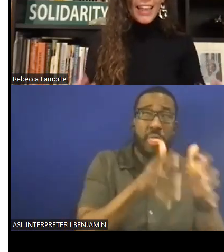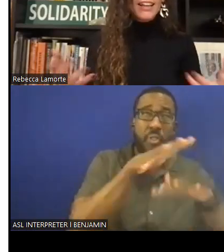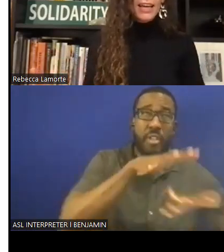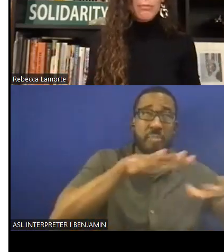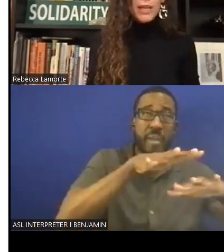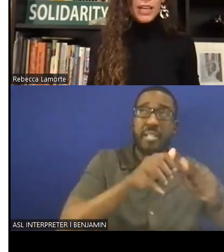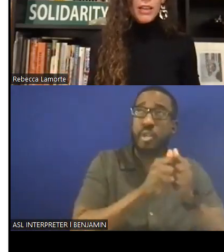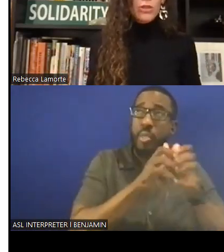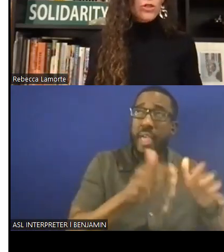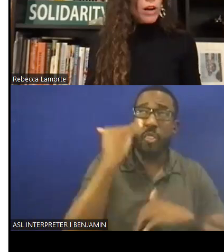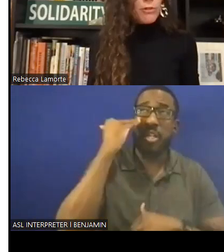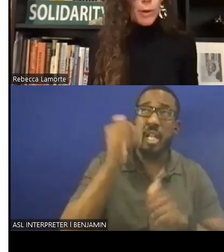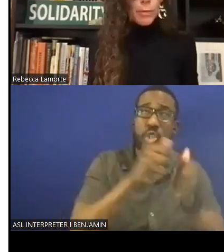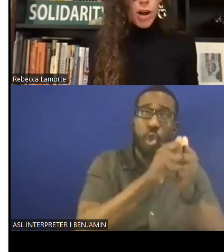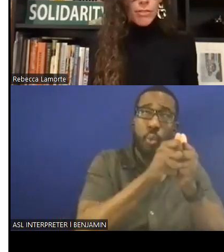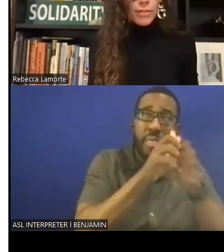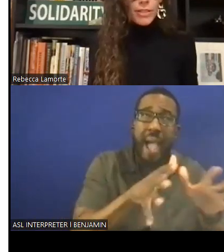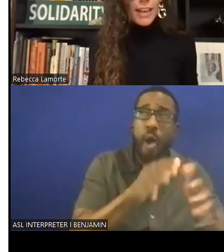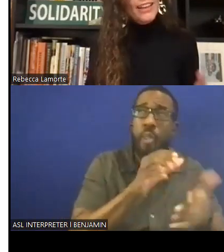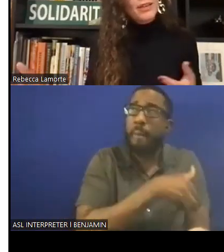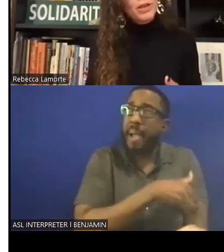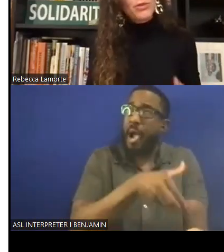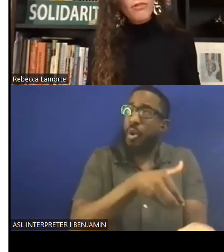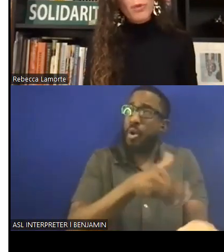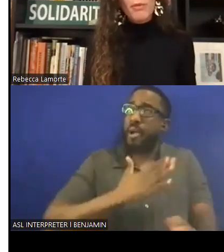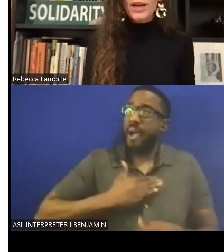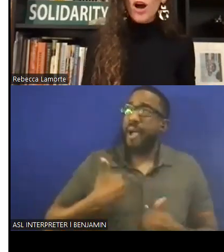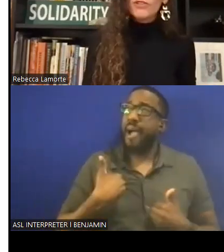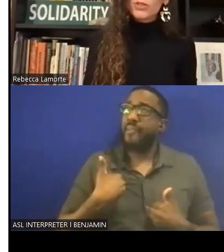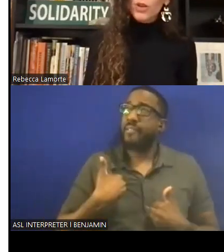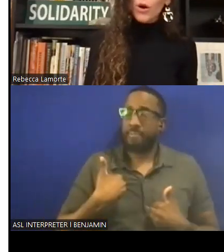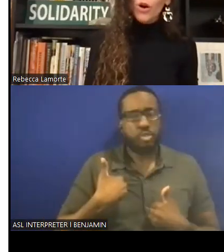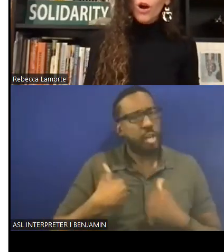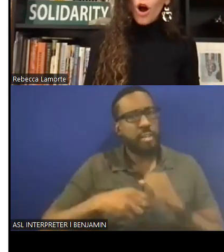And that led me to run for public office. And that led me to run for public office though,